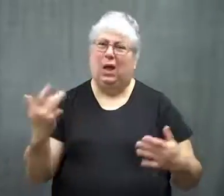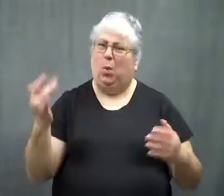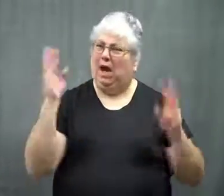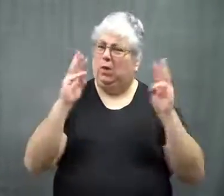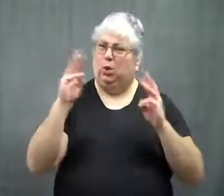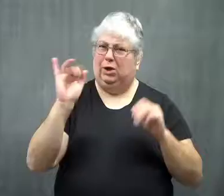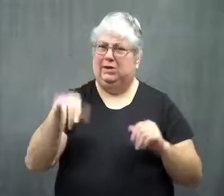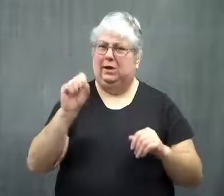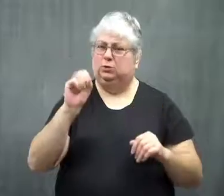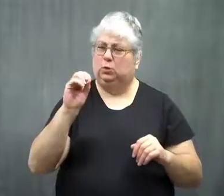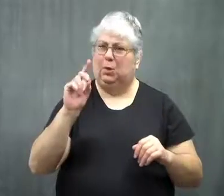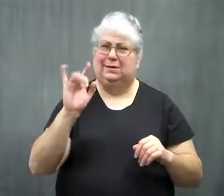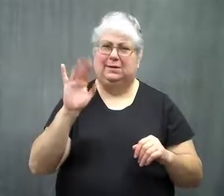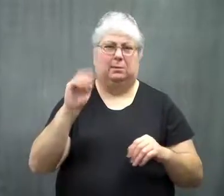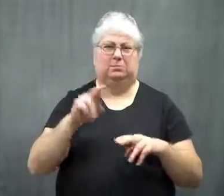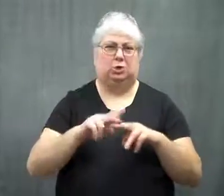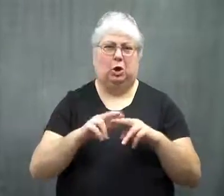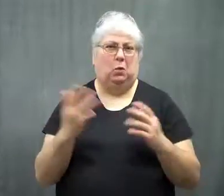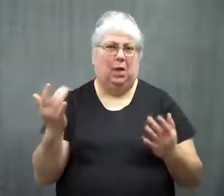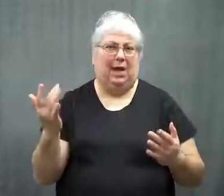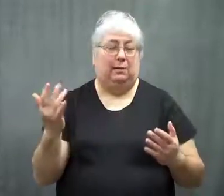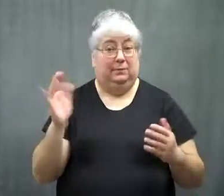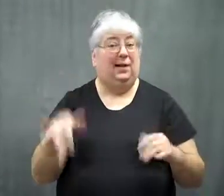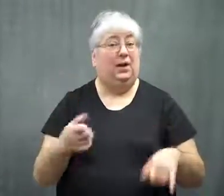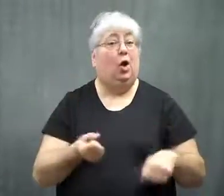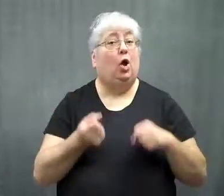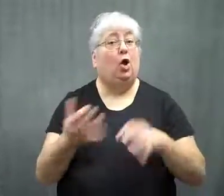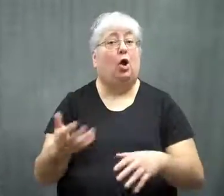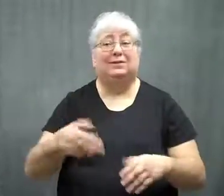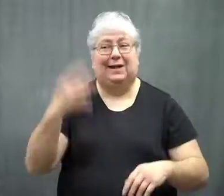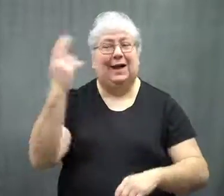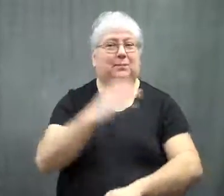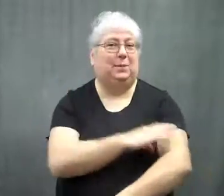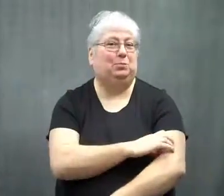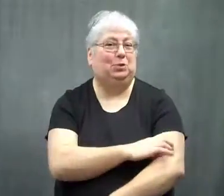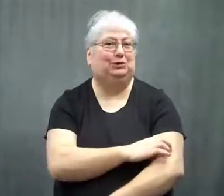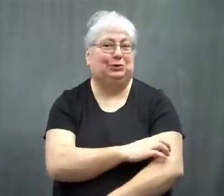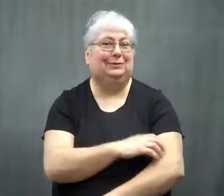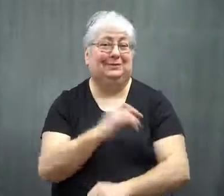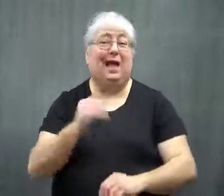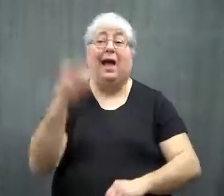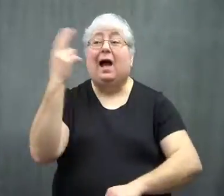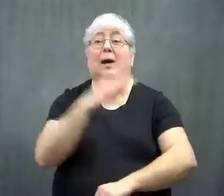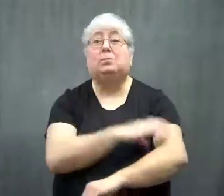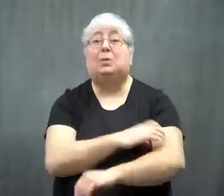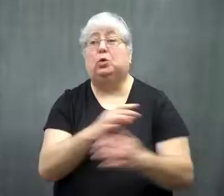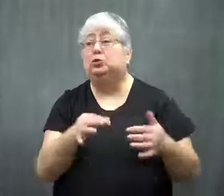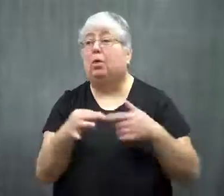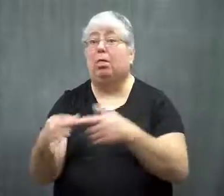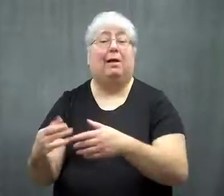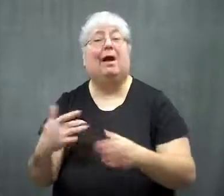That's a concern because overuse of salt leads to high blood pressure.